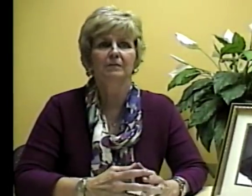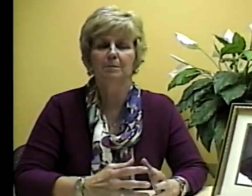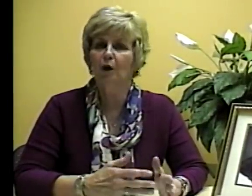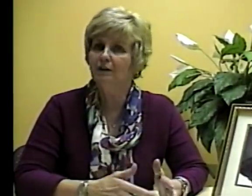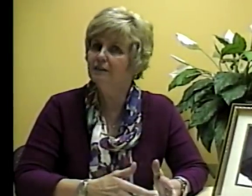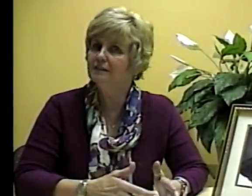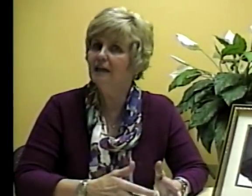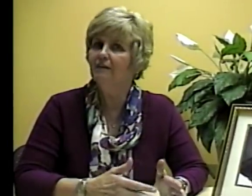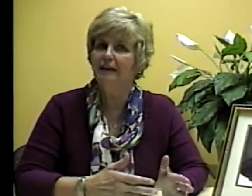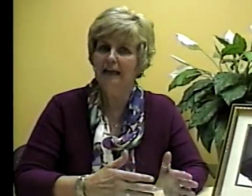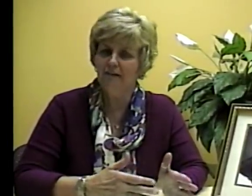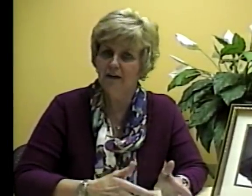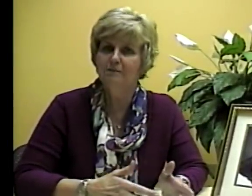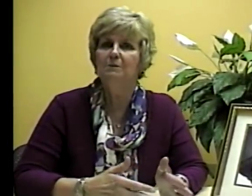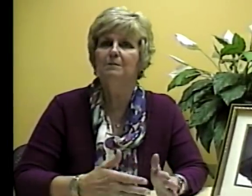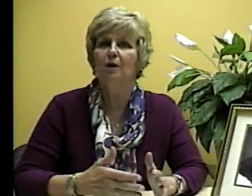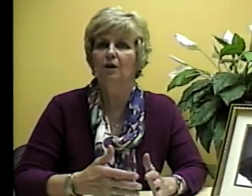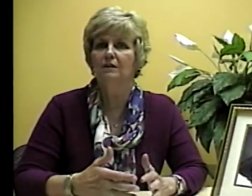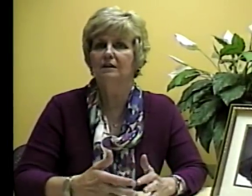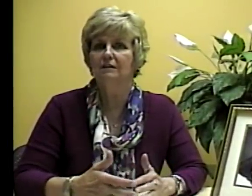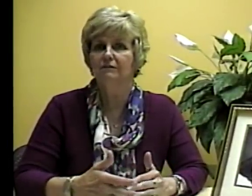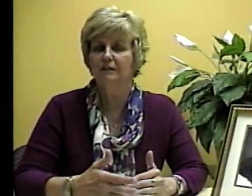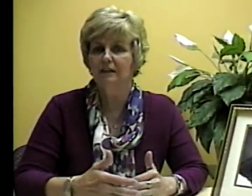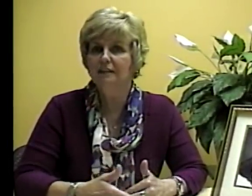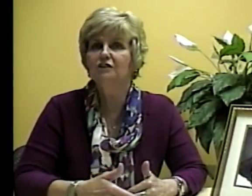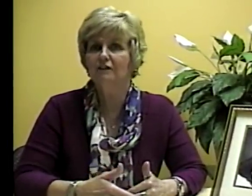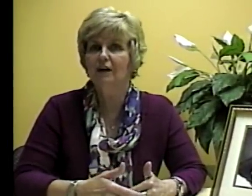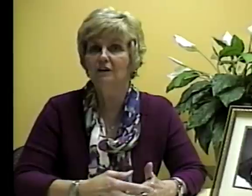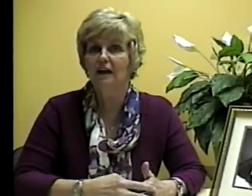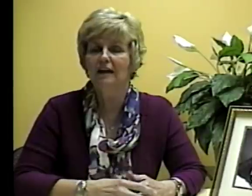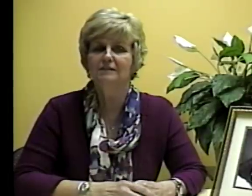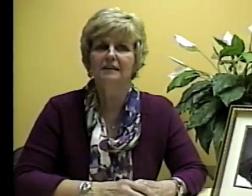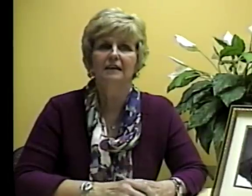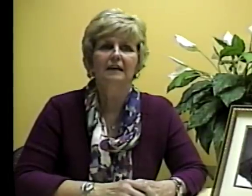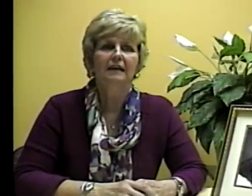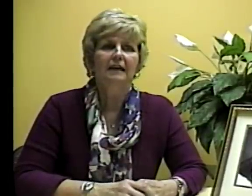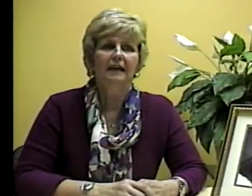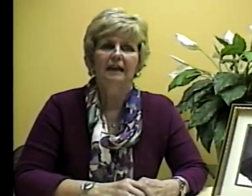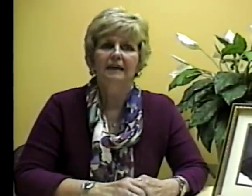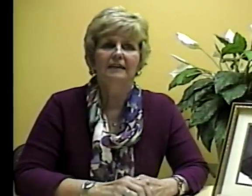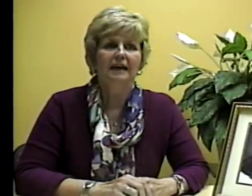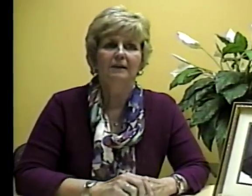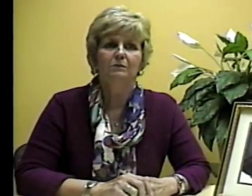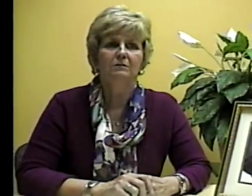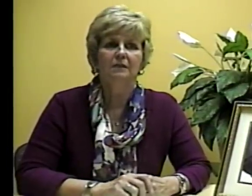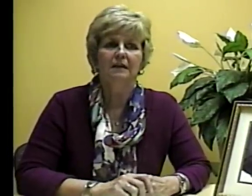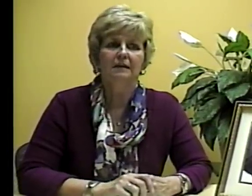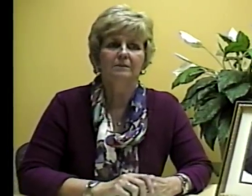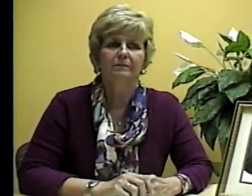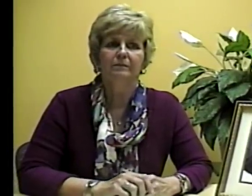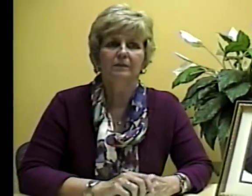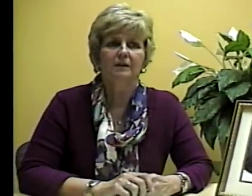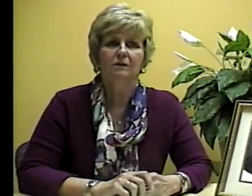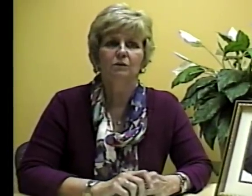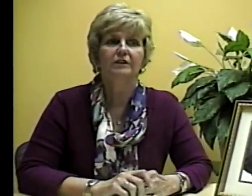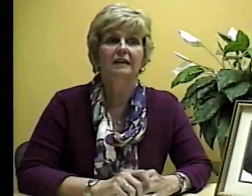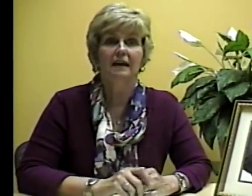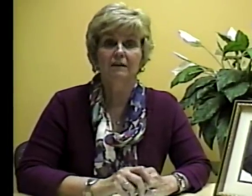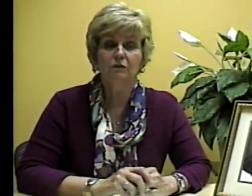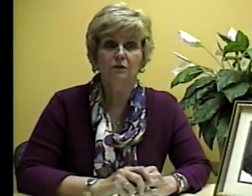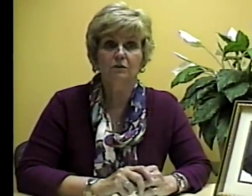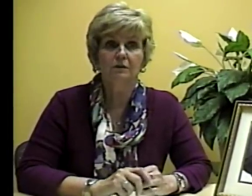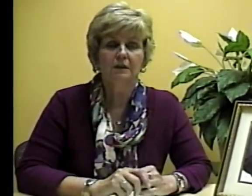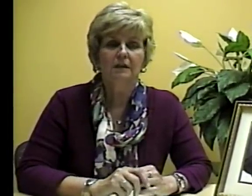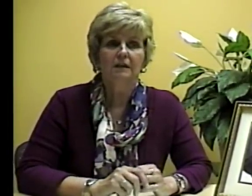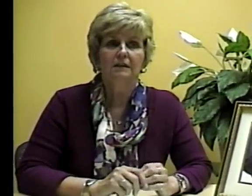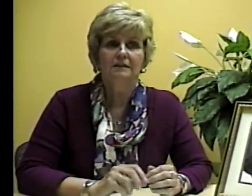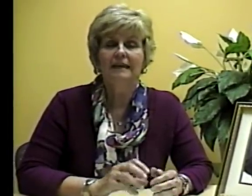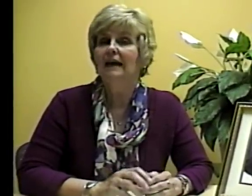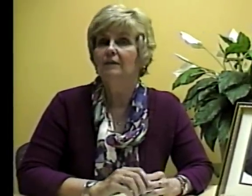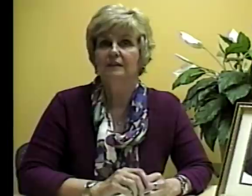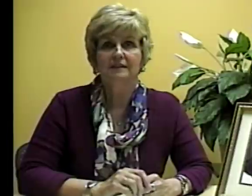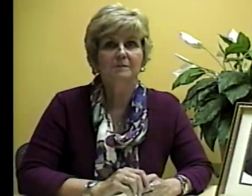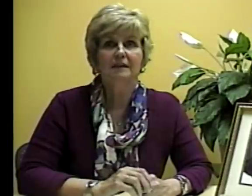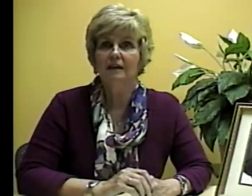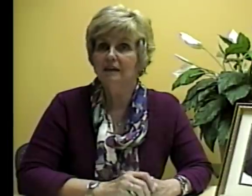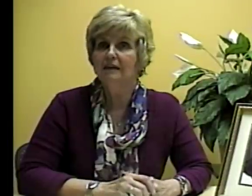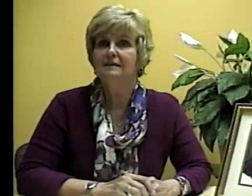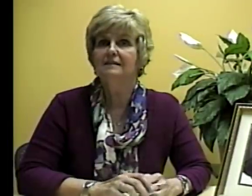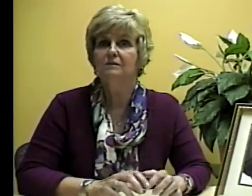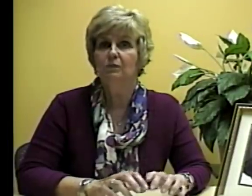be a part of his life and him be a part of our lives. I will never doubt that it's because